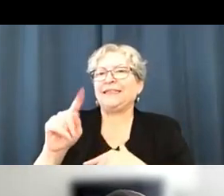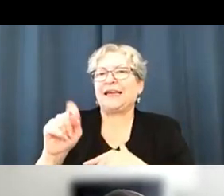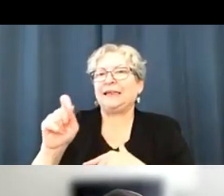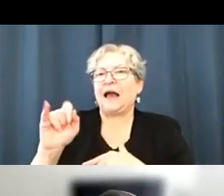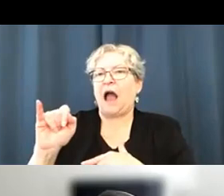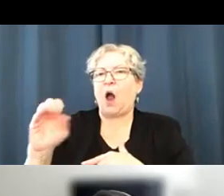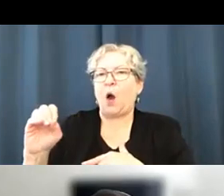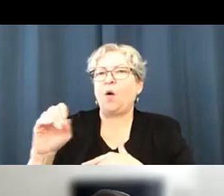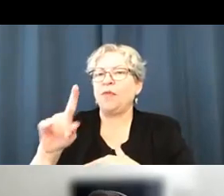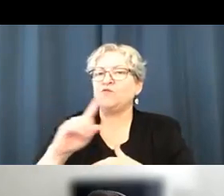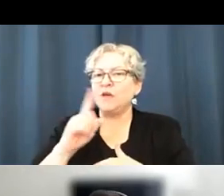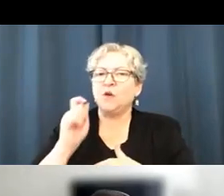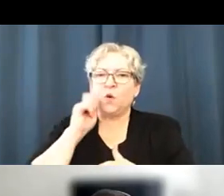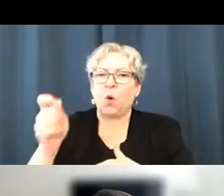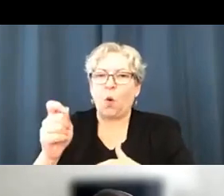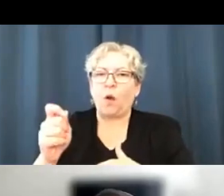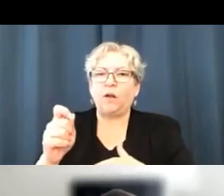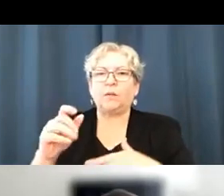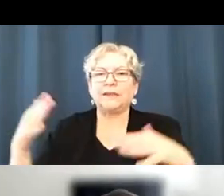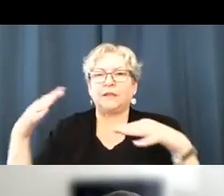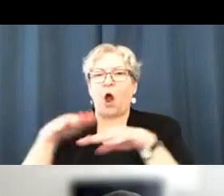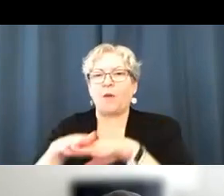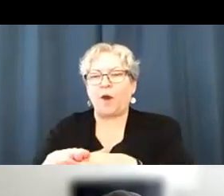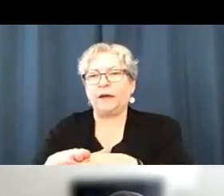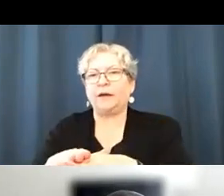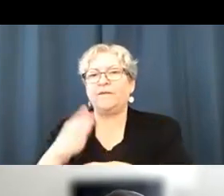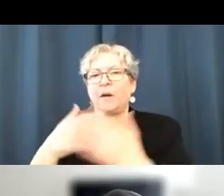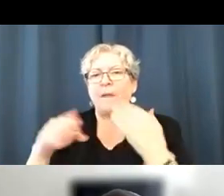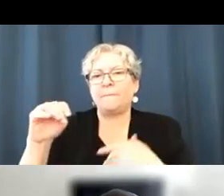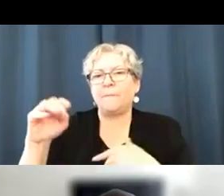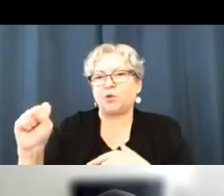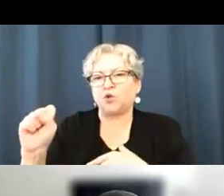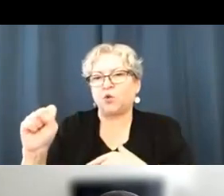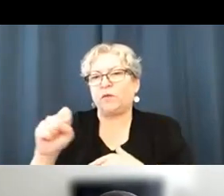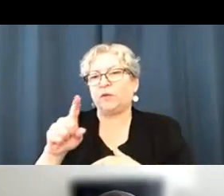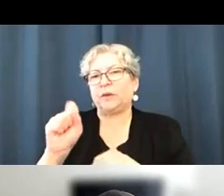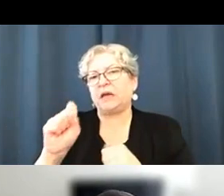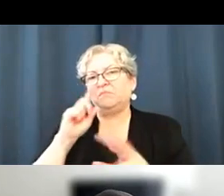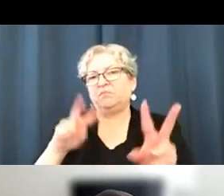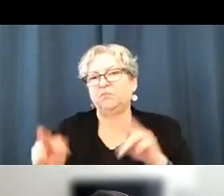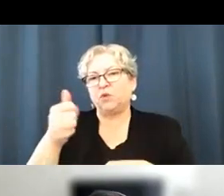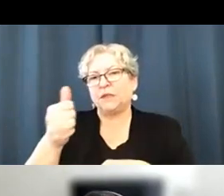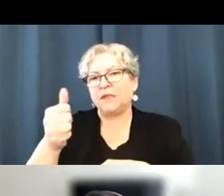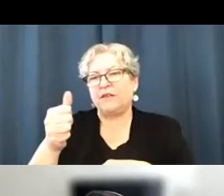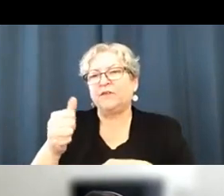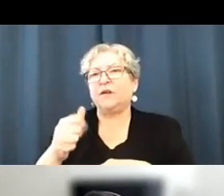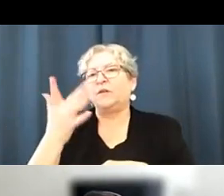and kind of integrates a little bit of manual testing too. So, these are some links that you can explore an example of what it would look like.